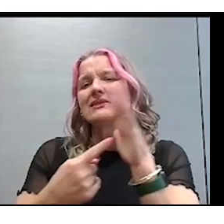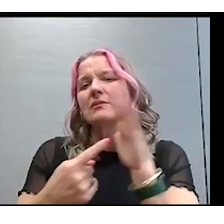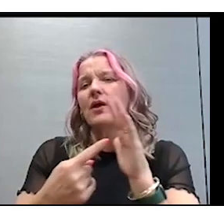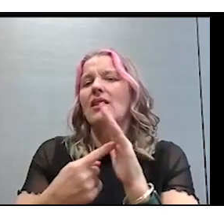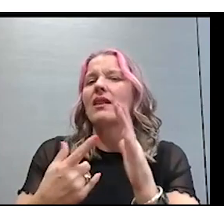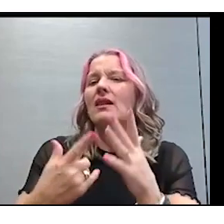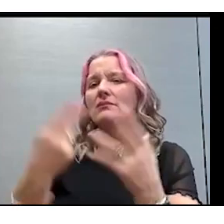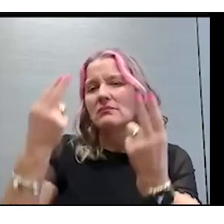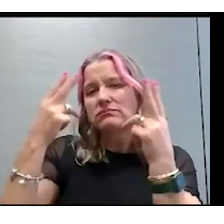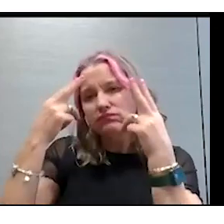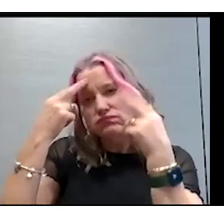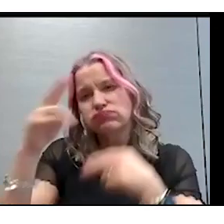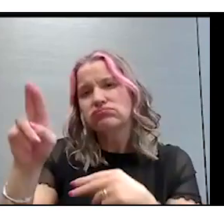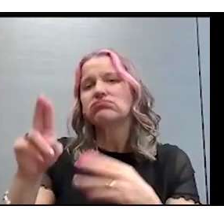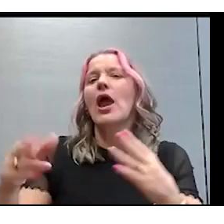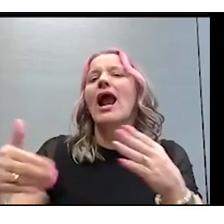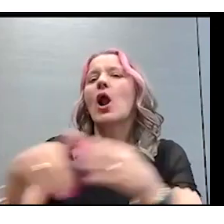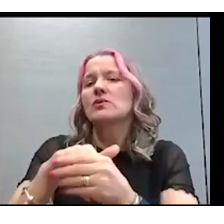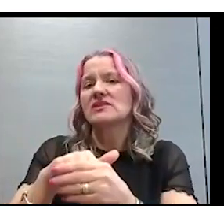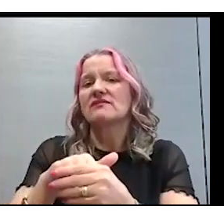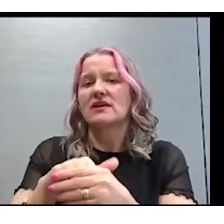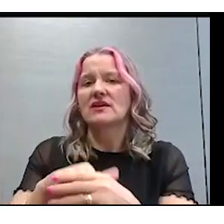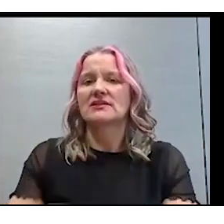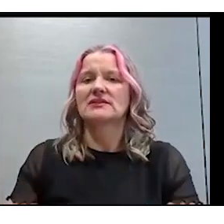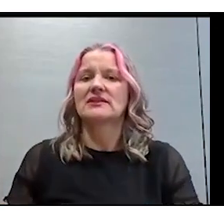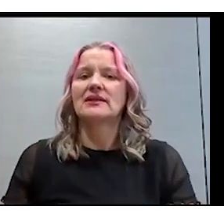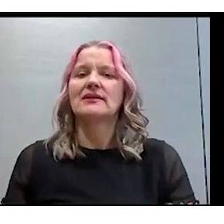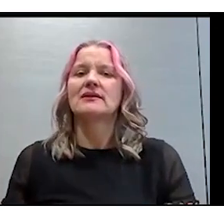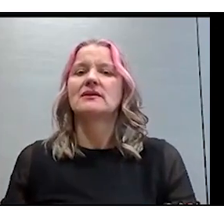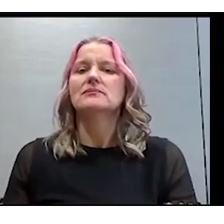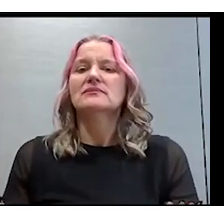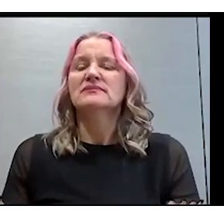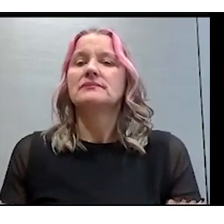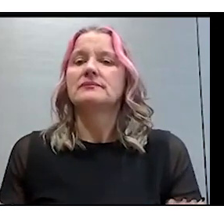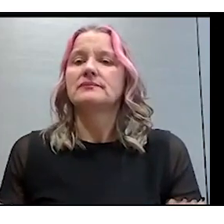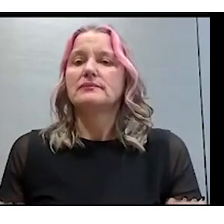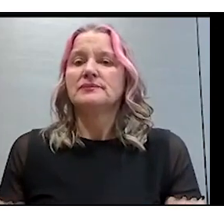accessible to people's disabilities. That's what this particular appeal is about.